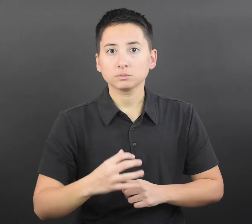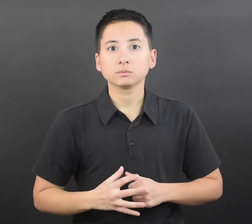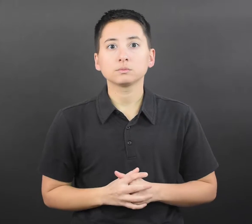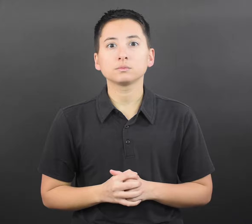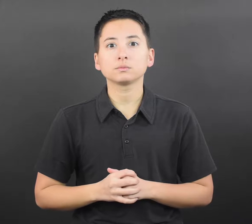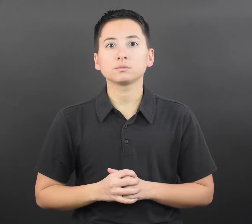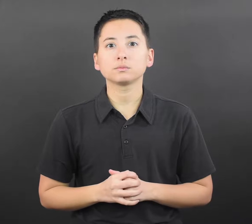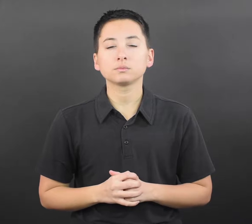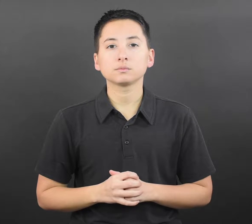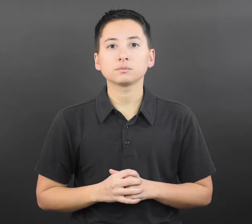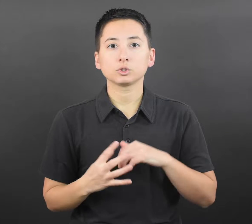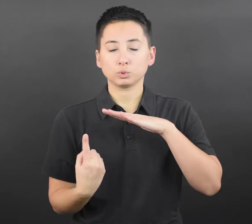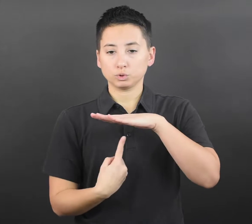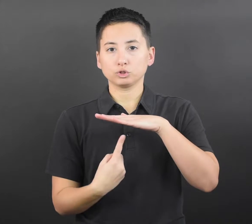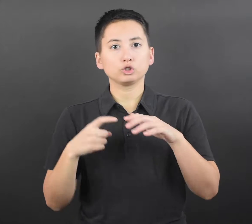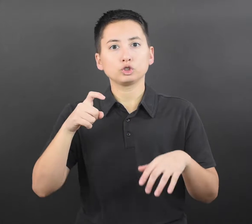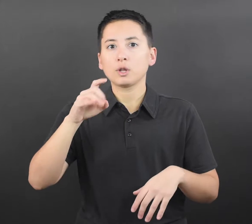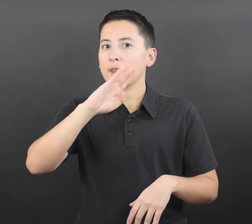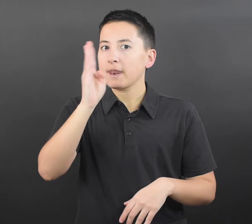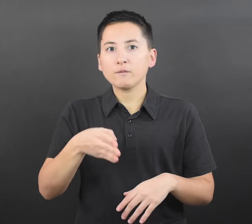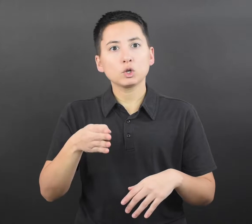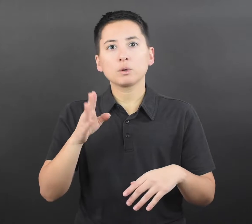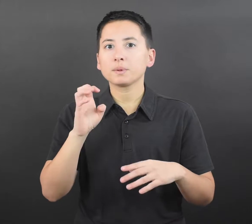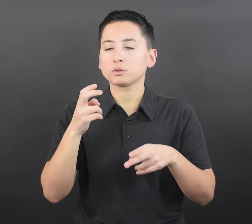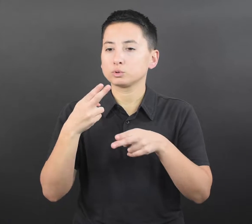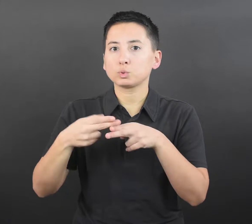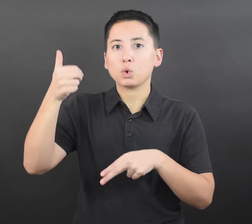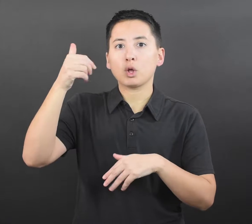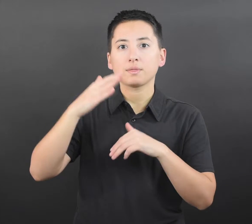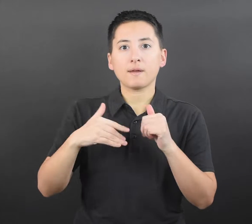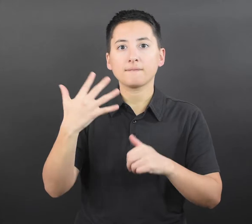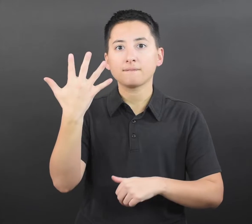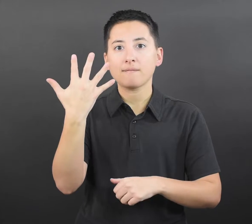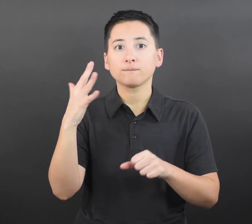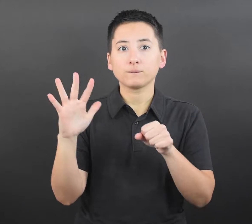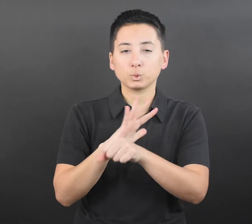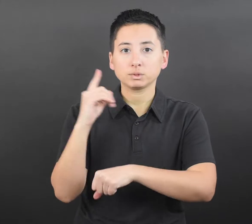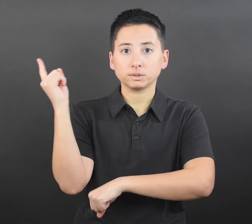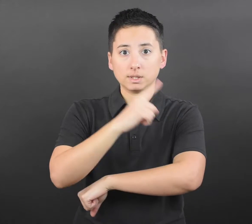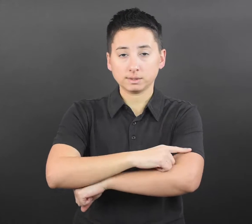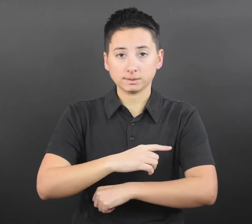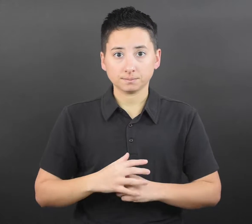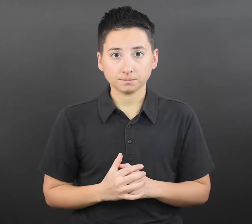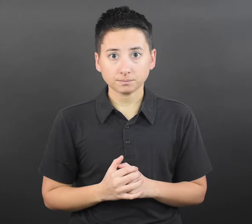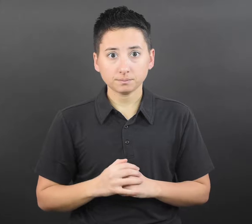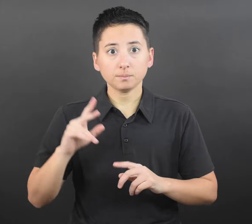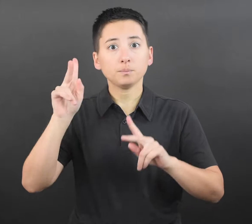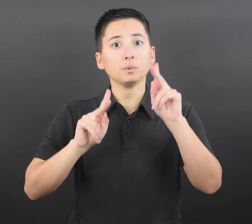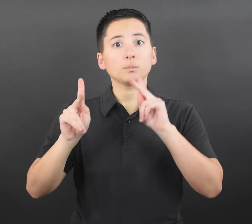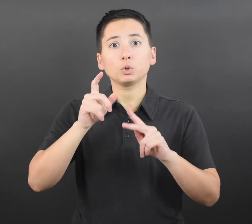(day zero is the first day of symptoms or for asymptomatic persons the date the person